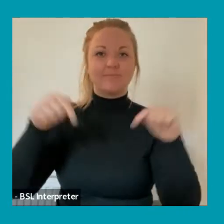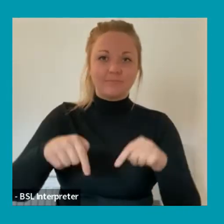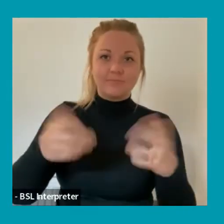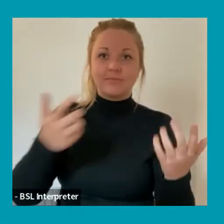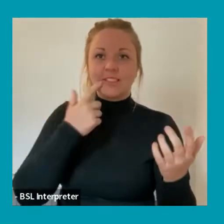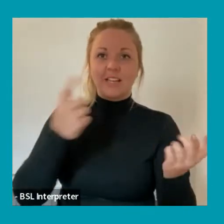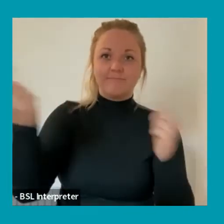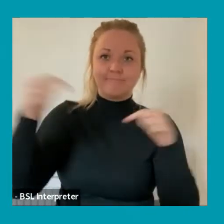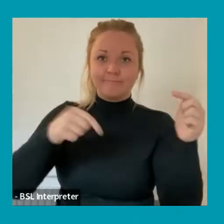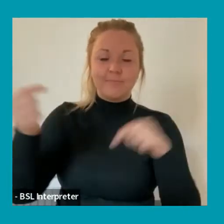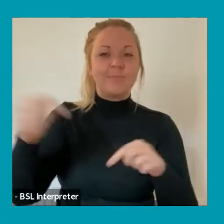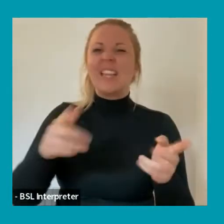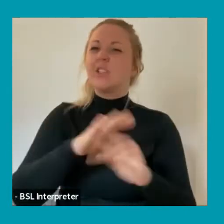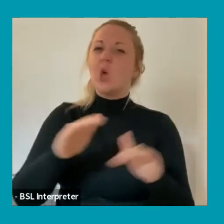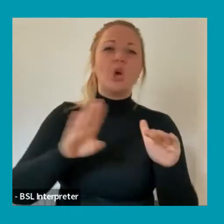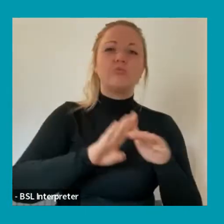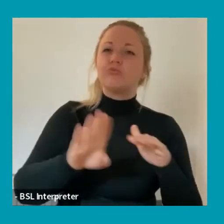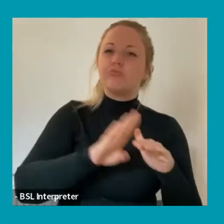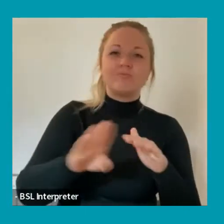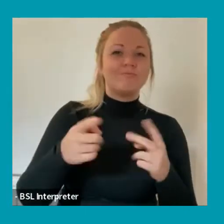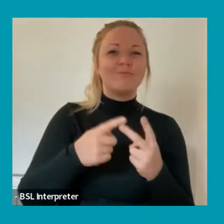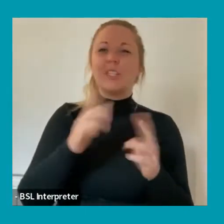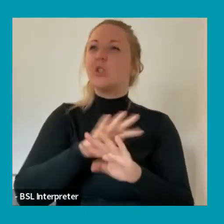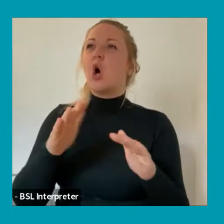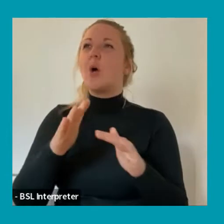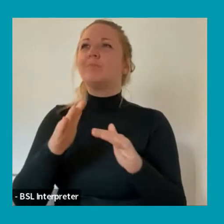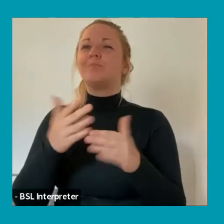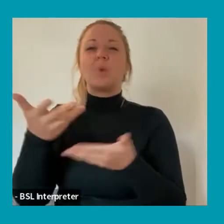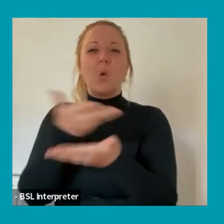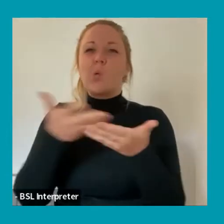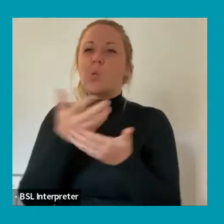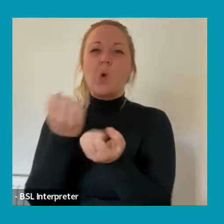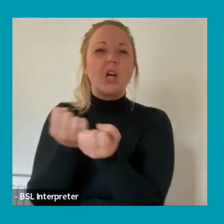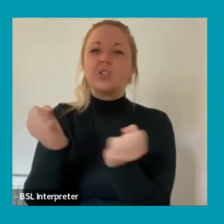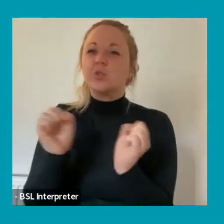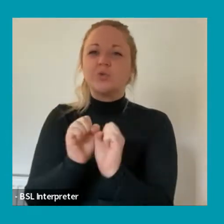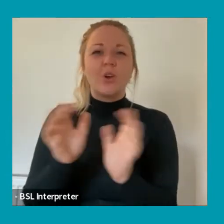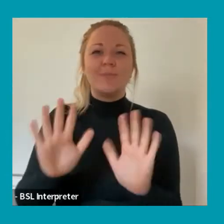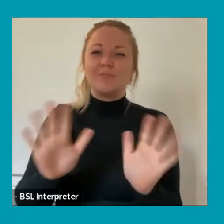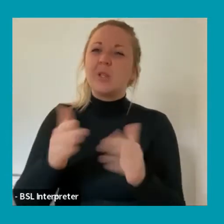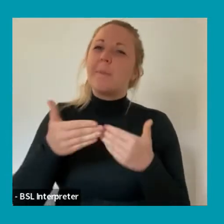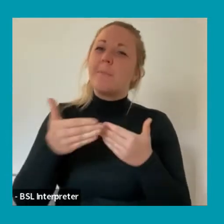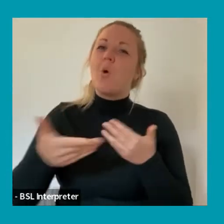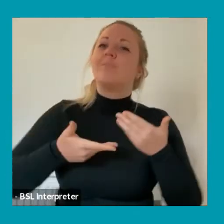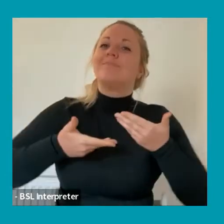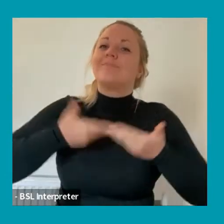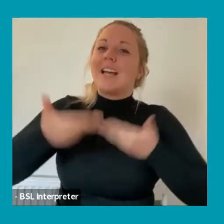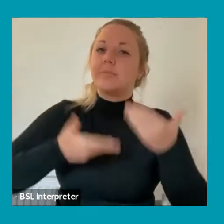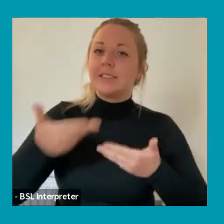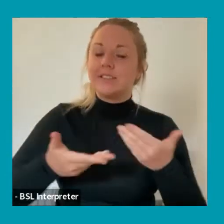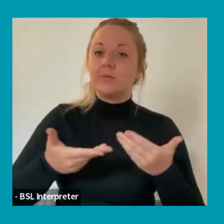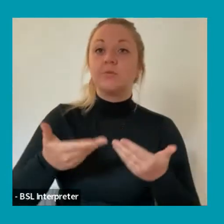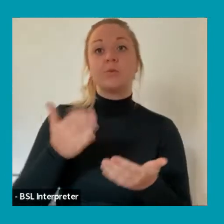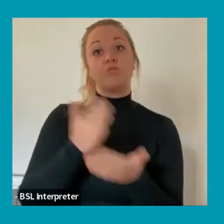It is more of an exploration, hence the name. And what we tend to do is think of a subject around disability inclusion.